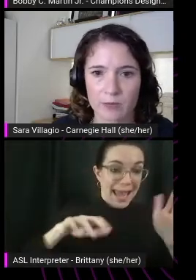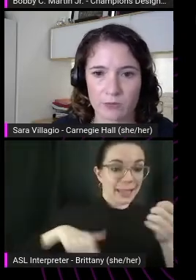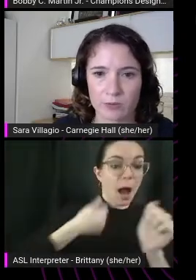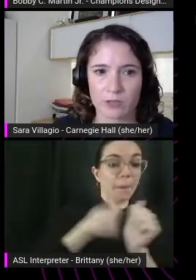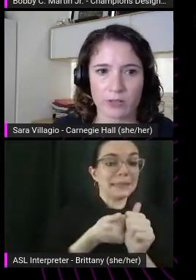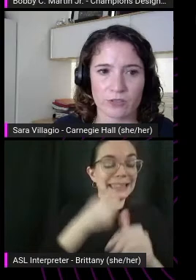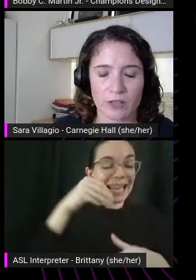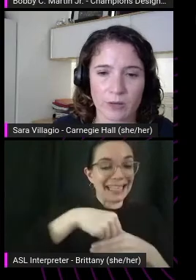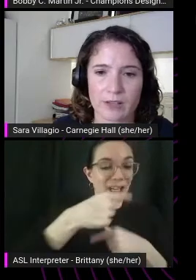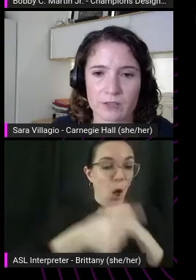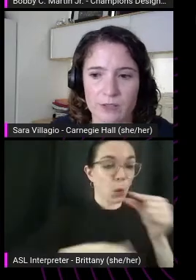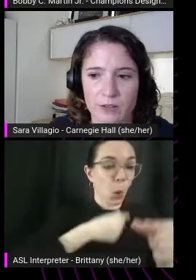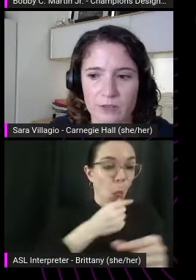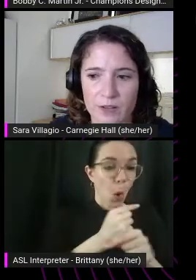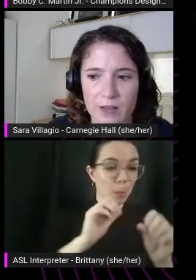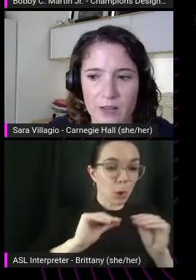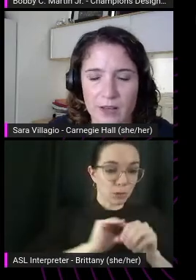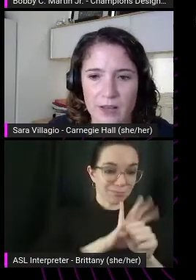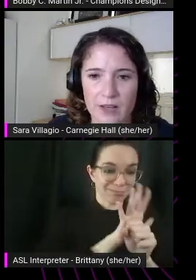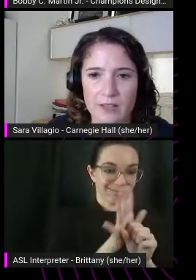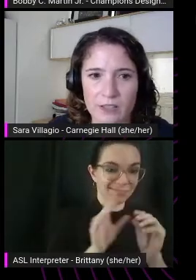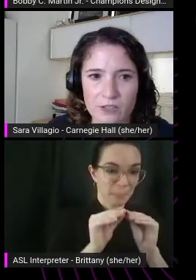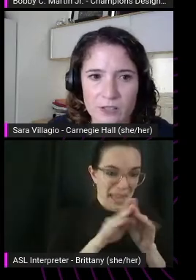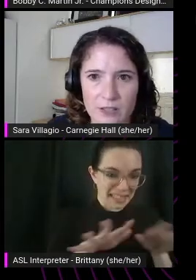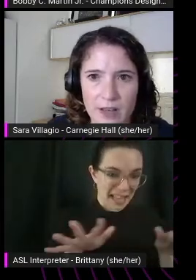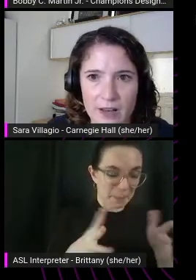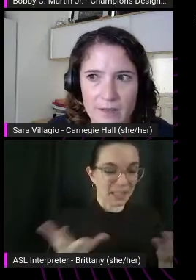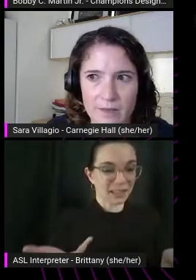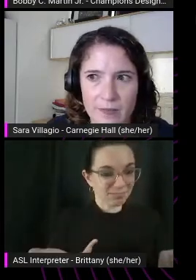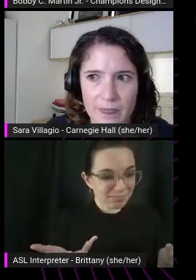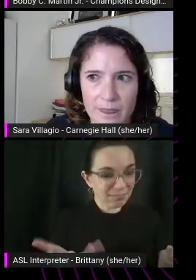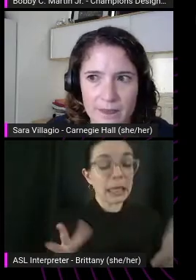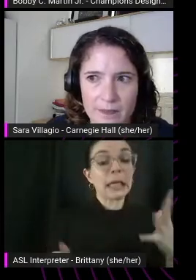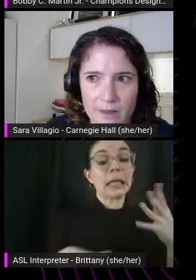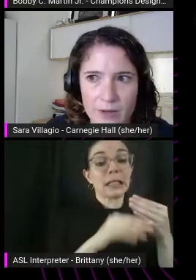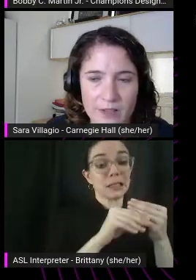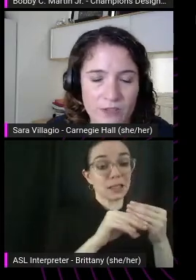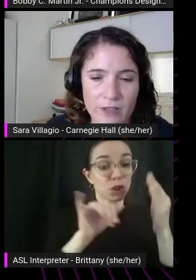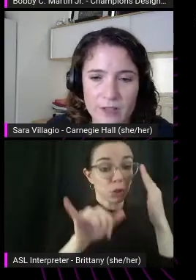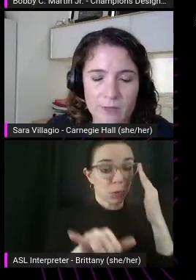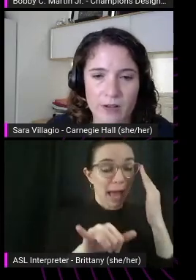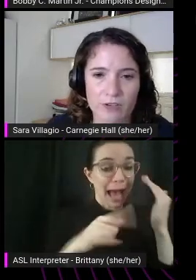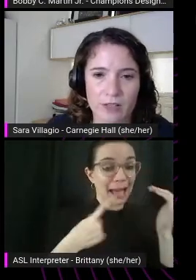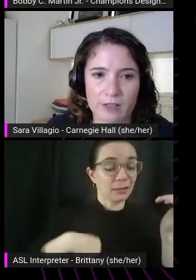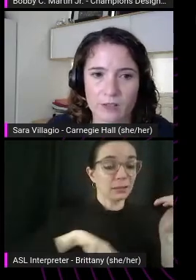That was a real question that we asked ourselves. In addition to that, we had started this project